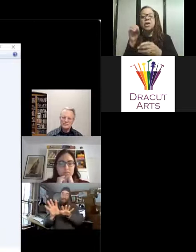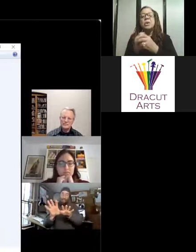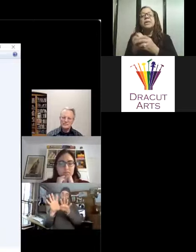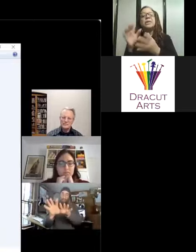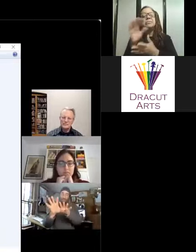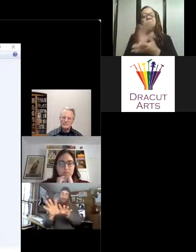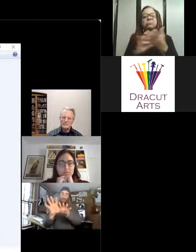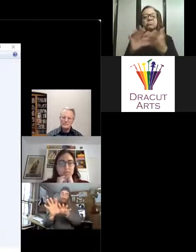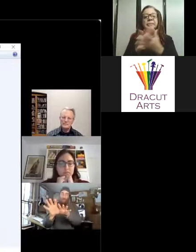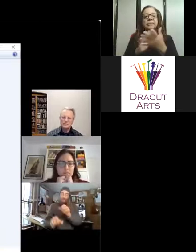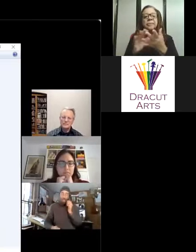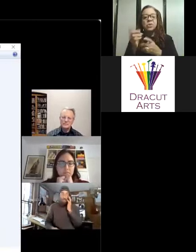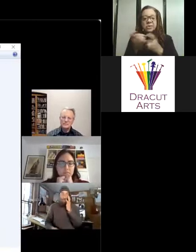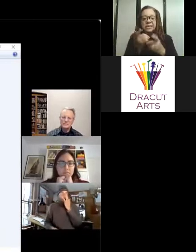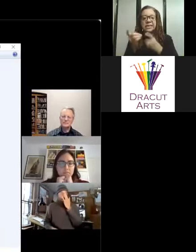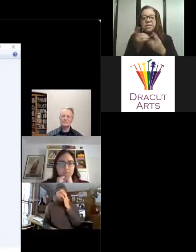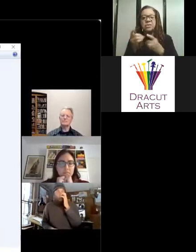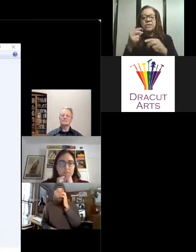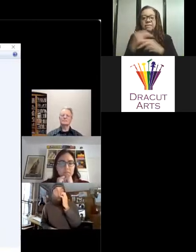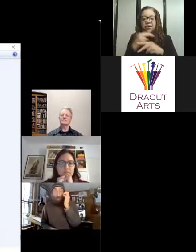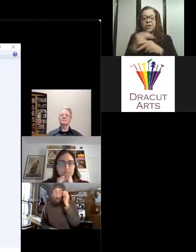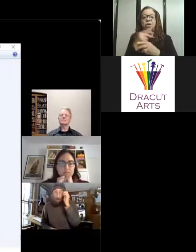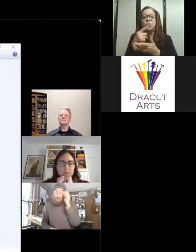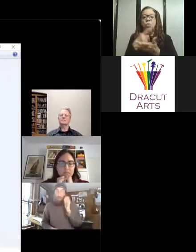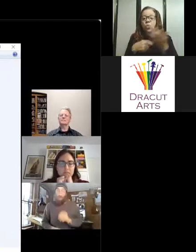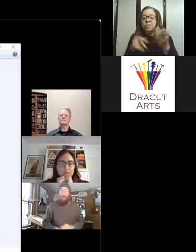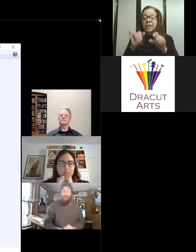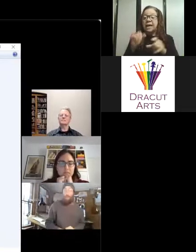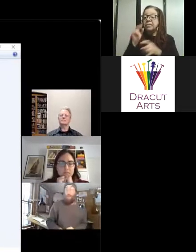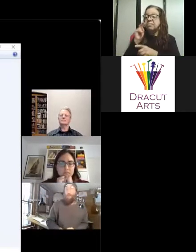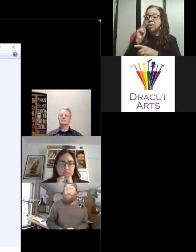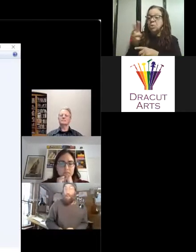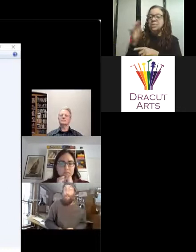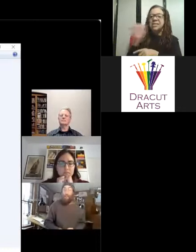then and try to figure out what that looked like, at least from the point of view of someone who was there.